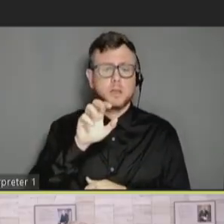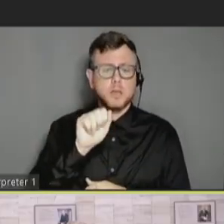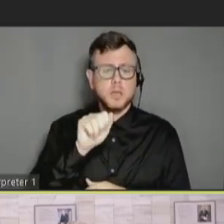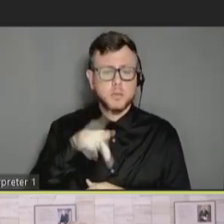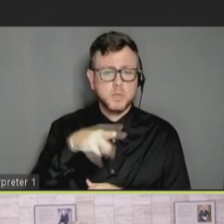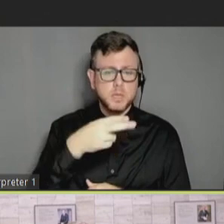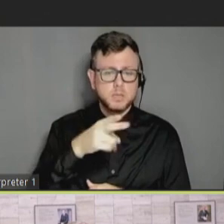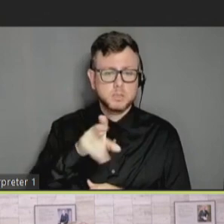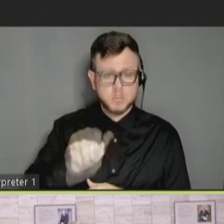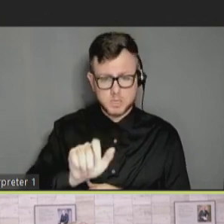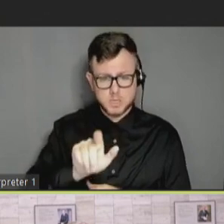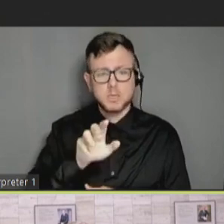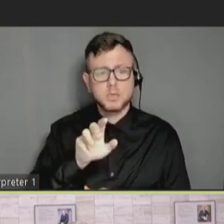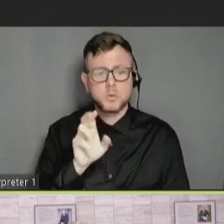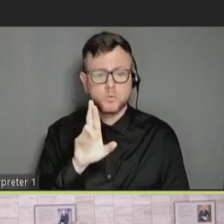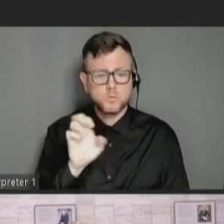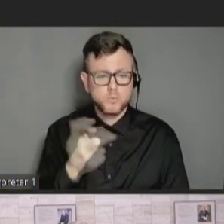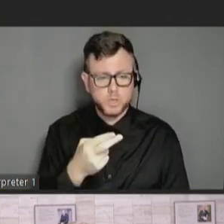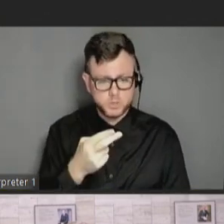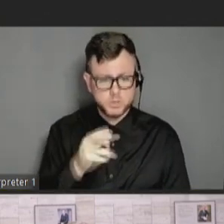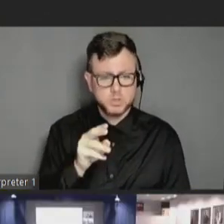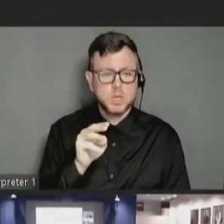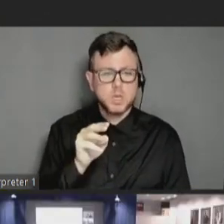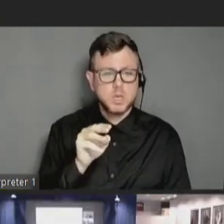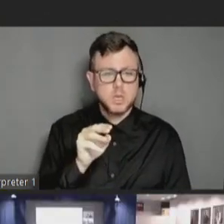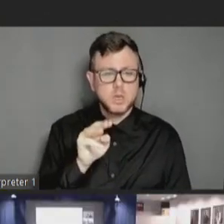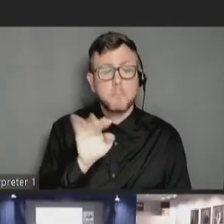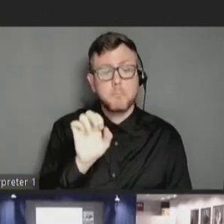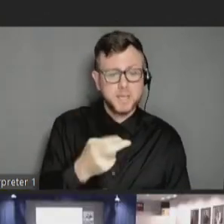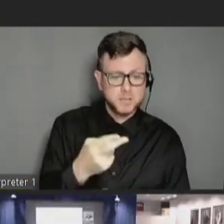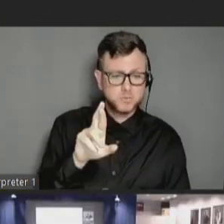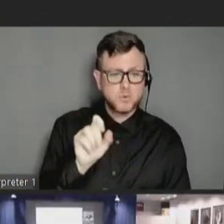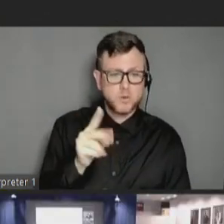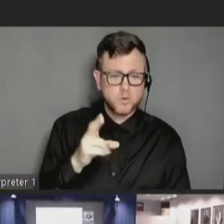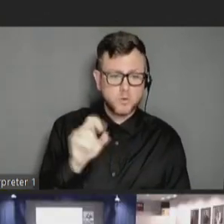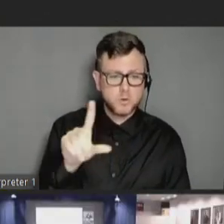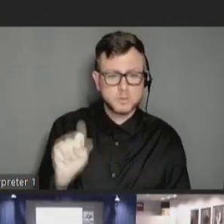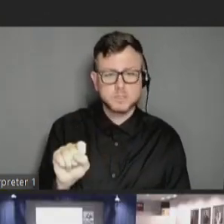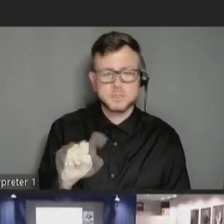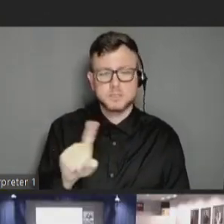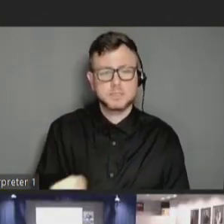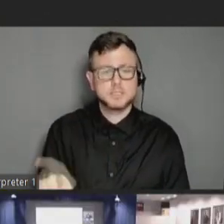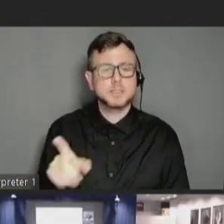Mitchel Rothholz: Thank you, Hopkins. I appreciate being back and talking to